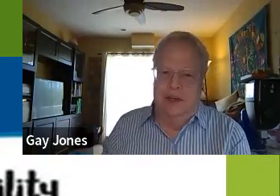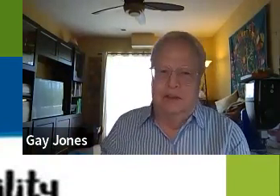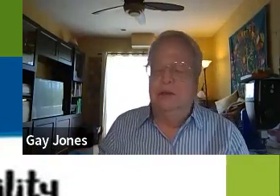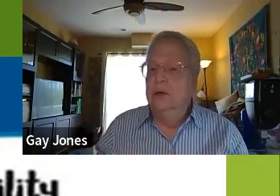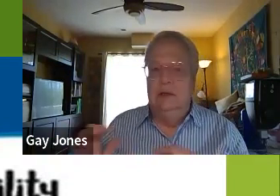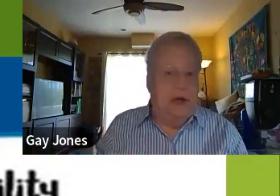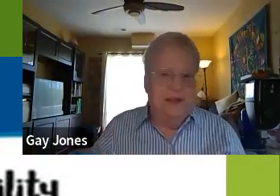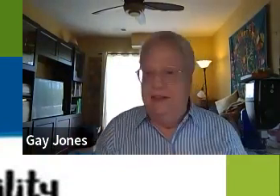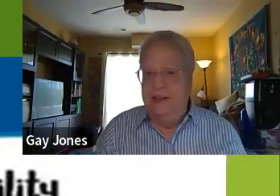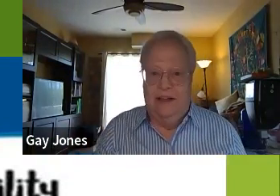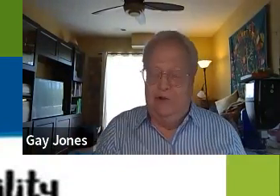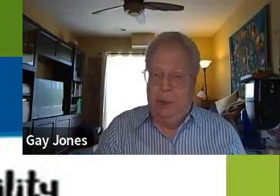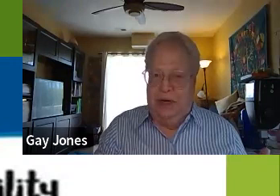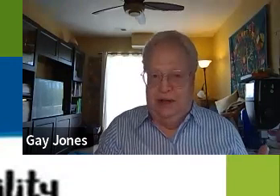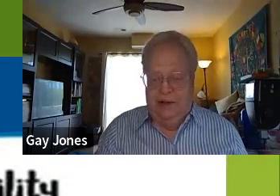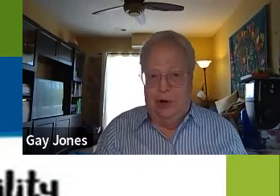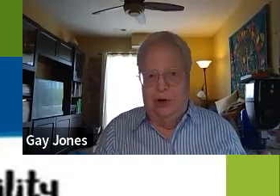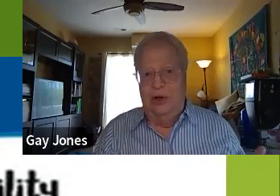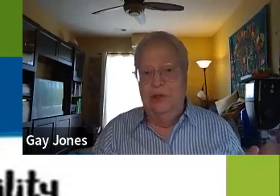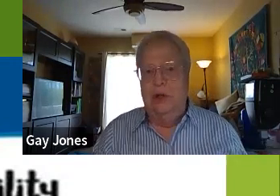such, it doesn't get to everybody either.